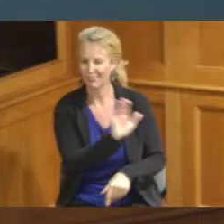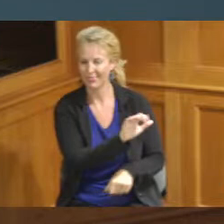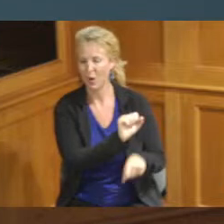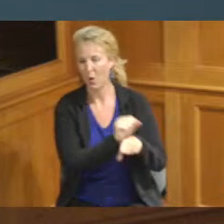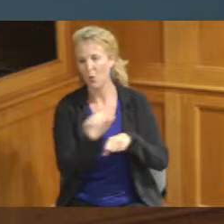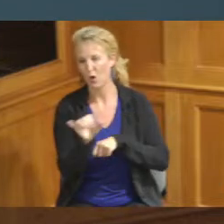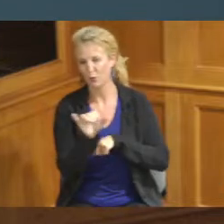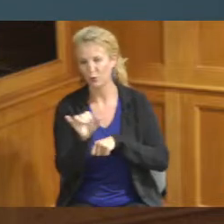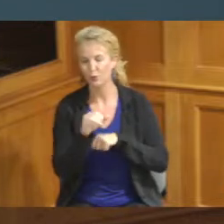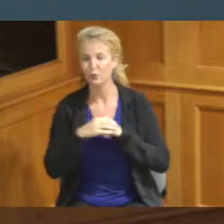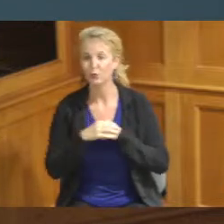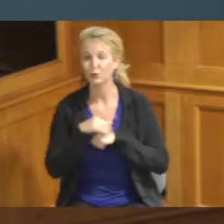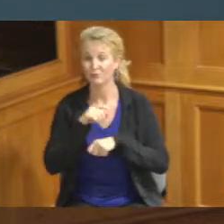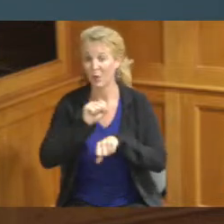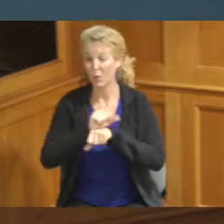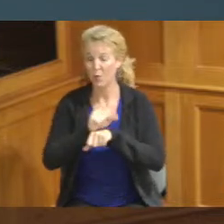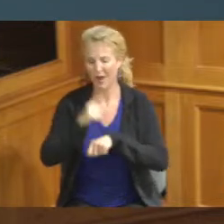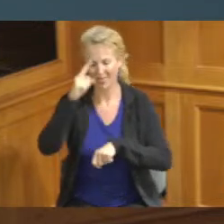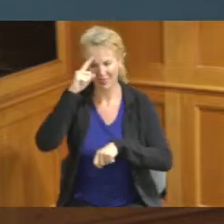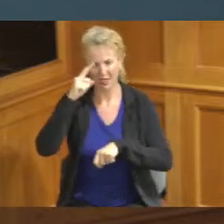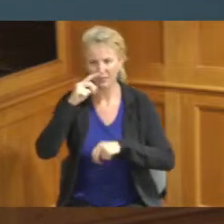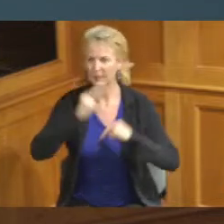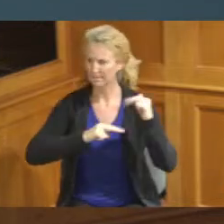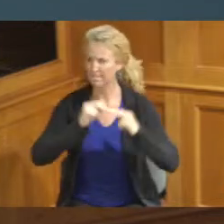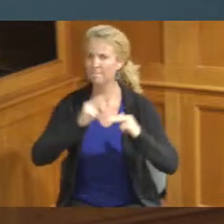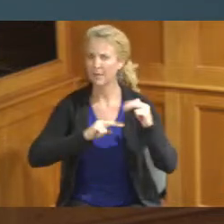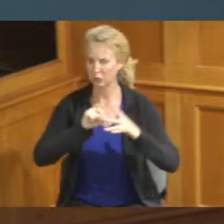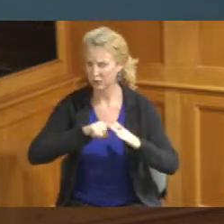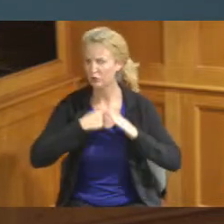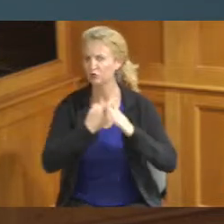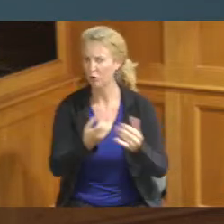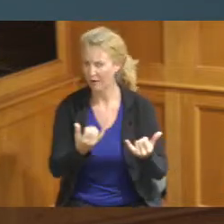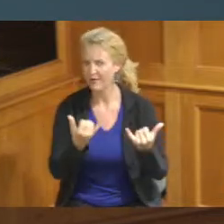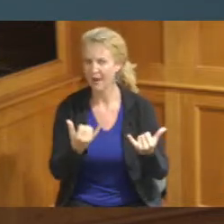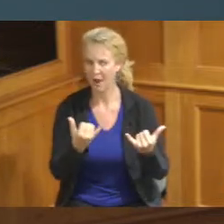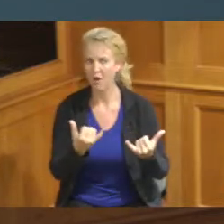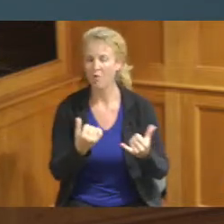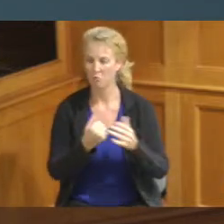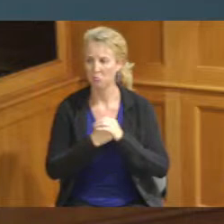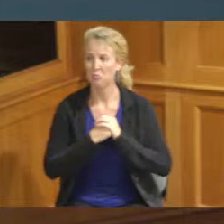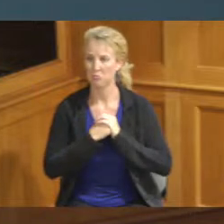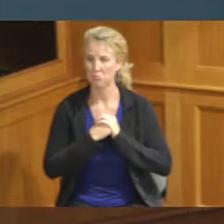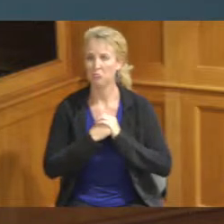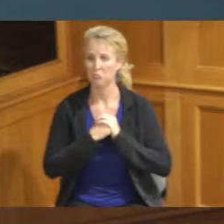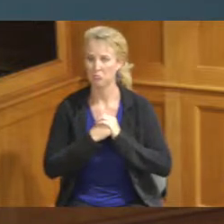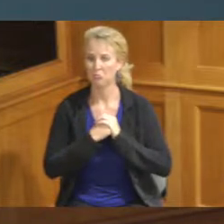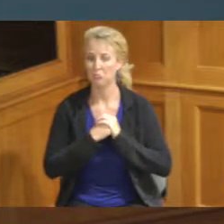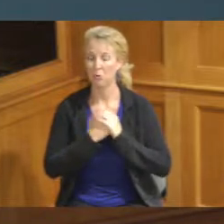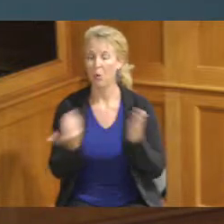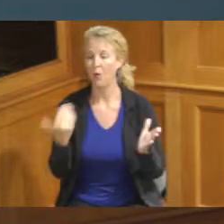of this project I think building it now in the middle of building that now so again this this